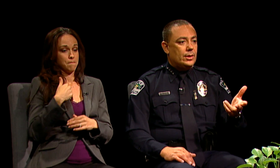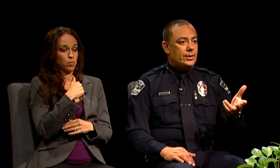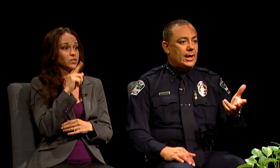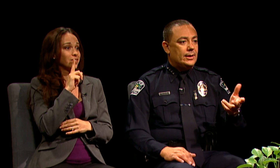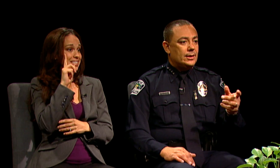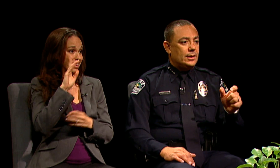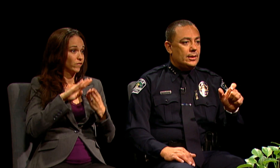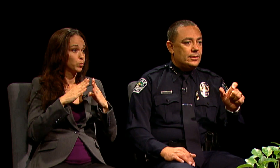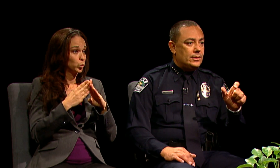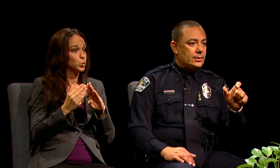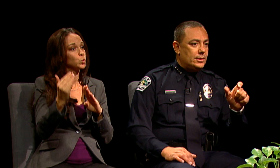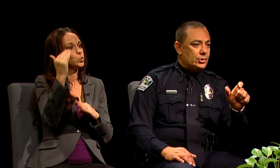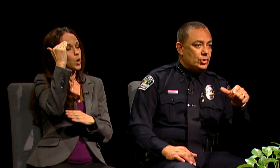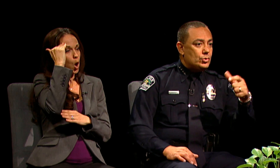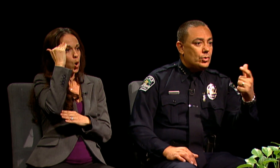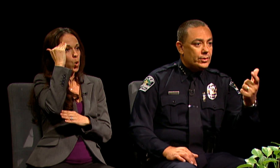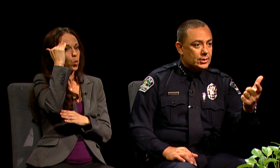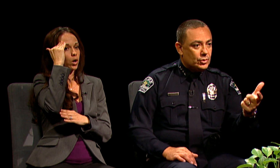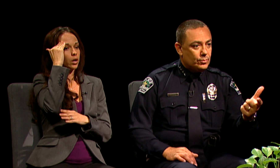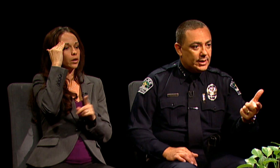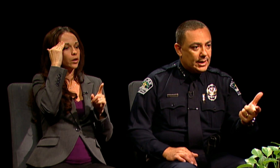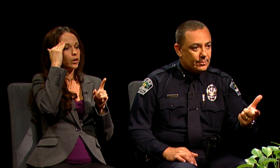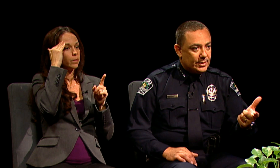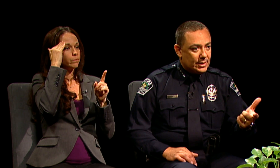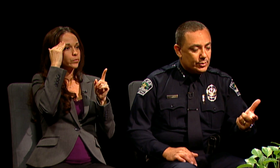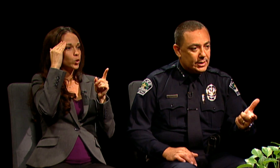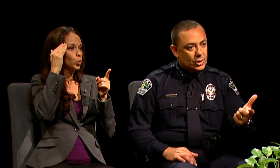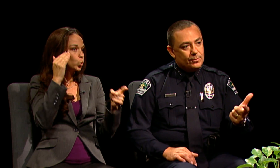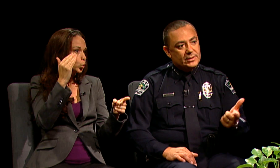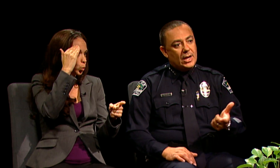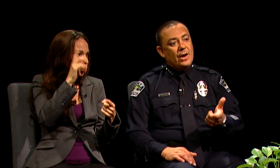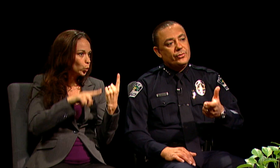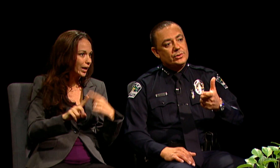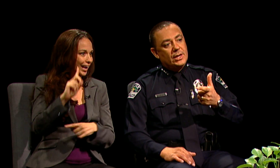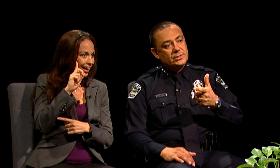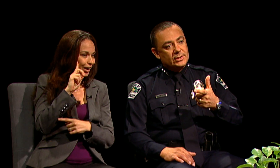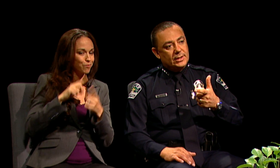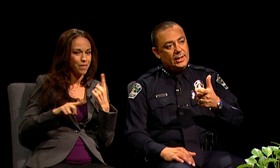THAT YOU KNOW THAT YOU MAY NOT BE ABLE TO HEAR BUT THE OFFER DOESN'T,